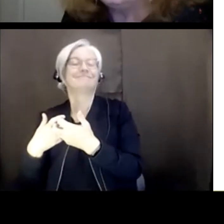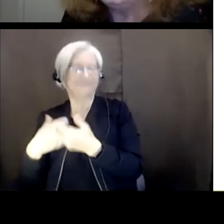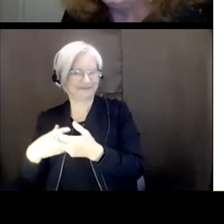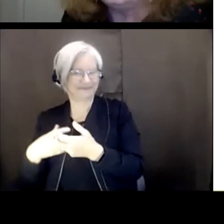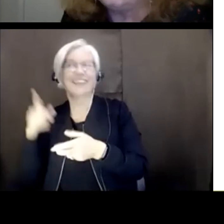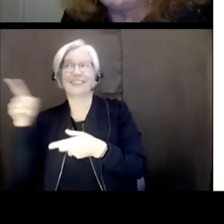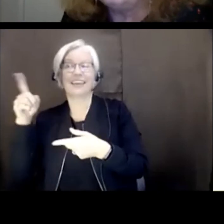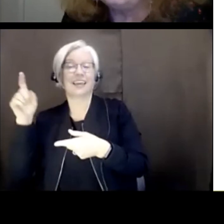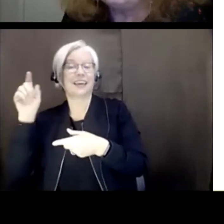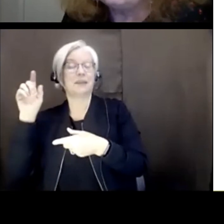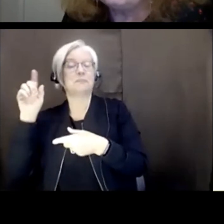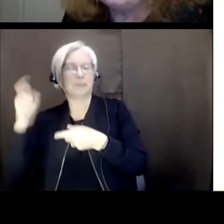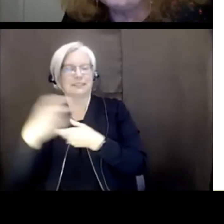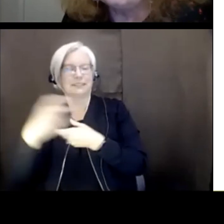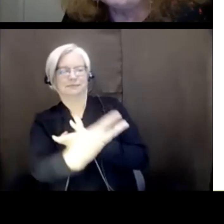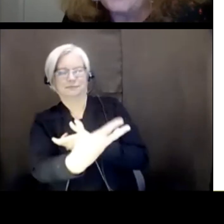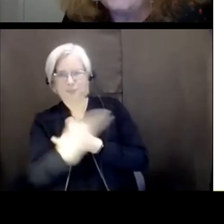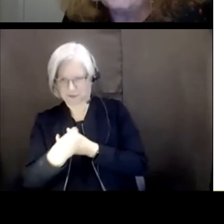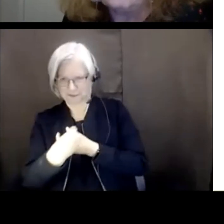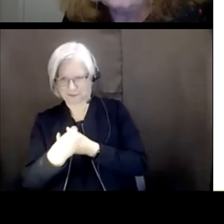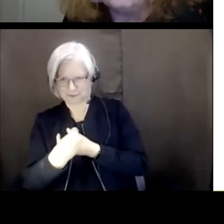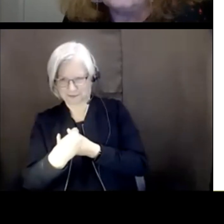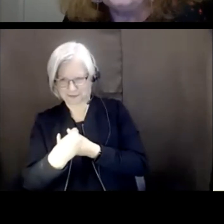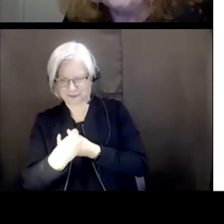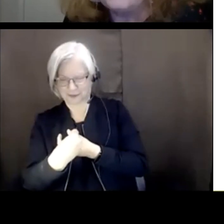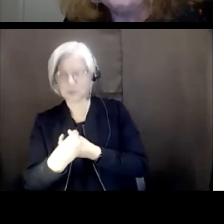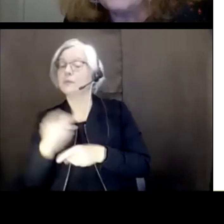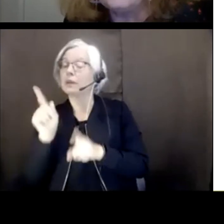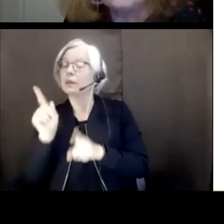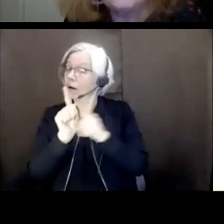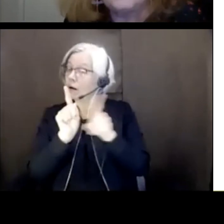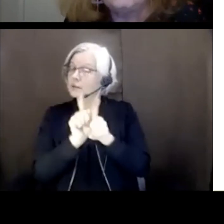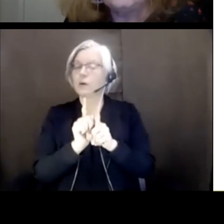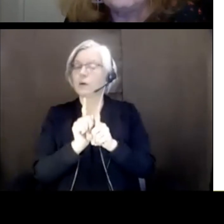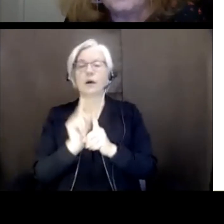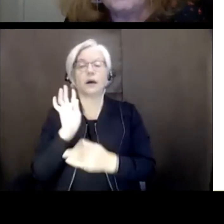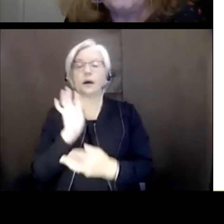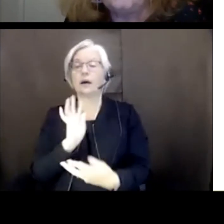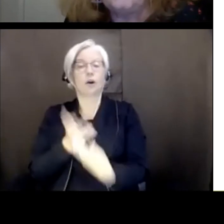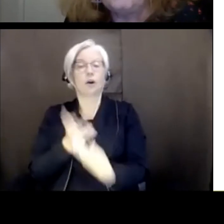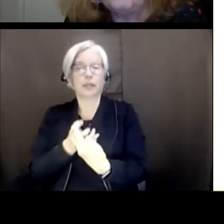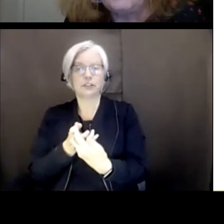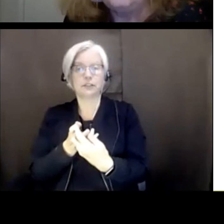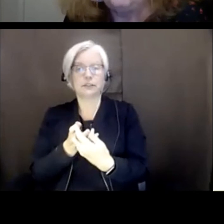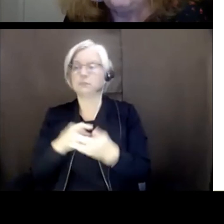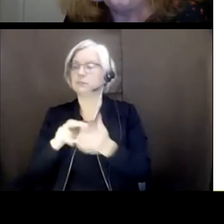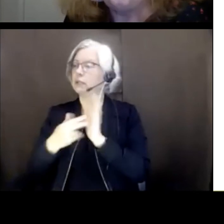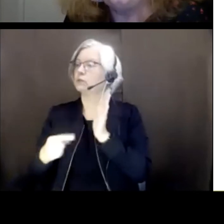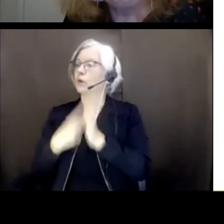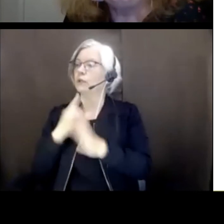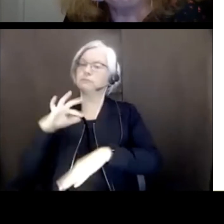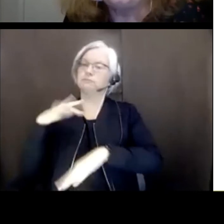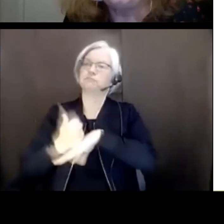ACCOMMODATIONS AREN'T STATIC. THEY DON'T HAVE TO STAY THE SAME OR THEY'RE NOT FIXED.